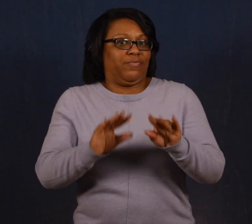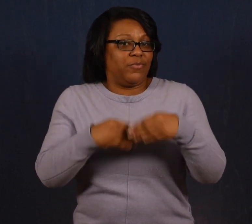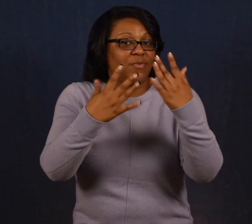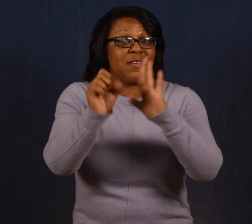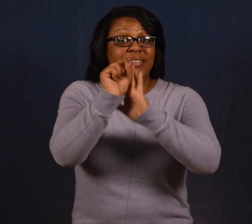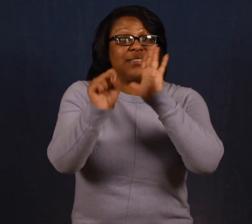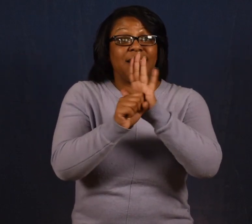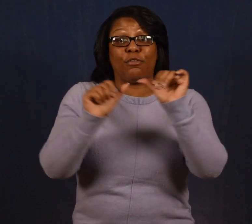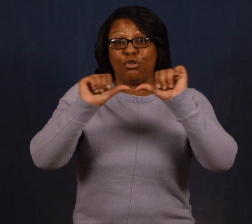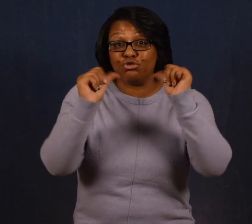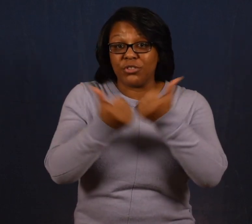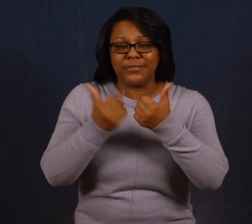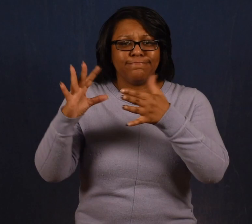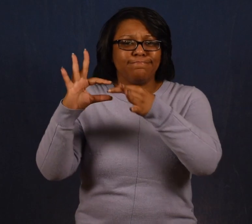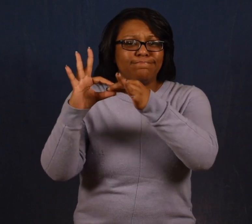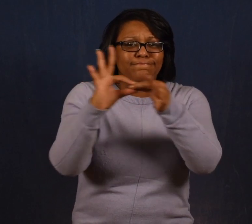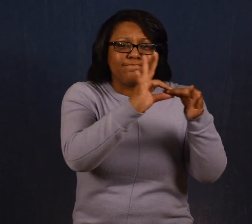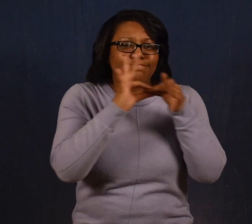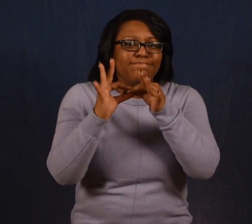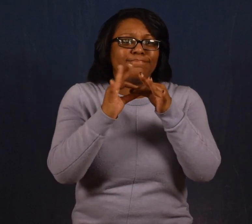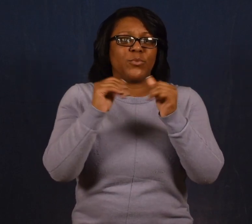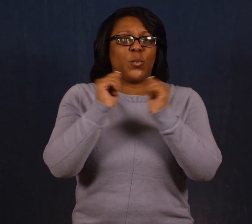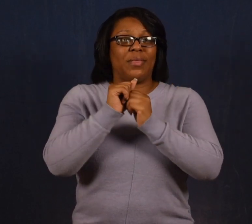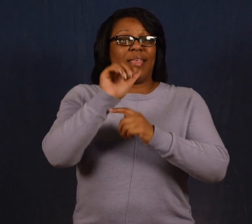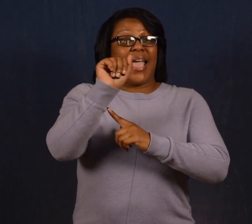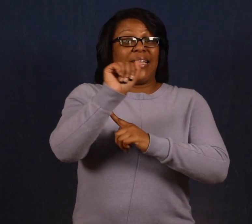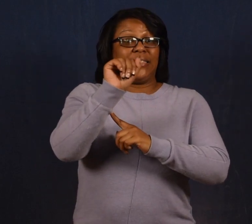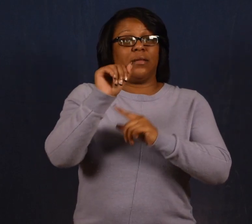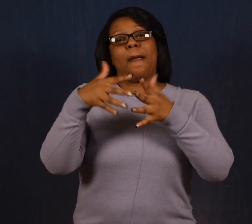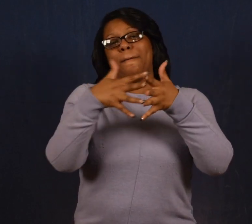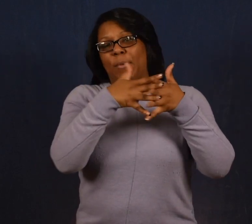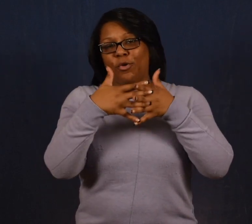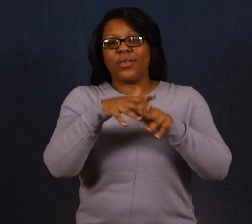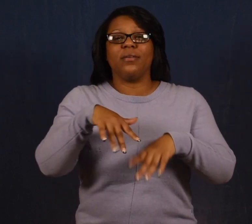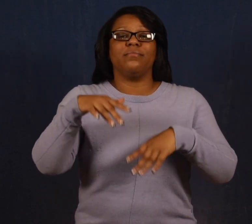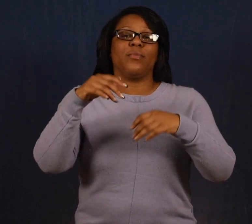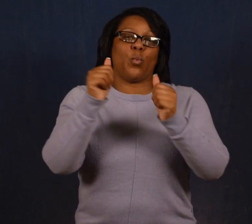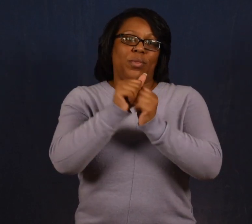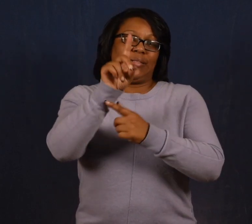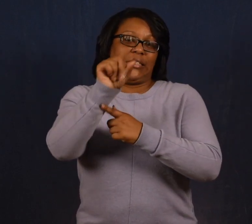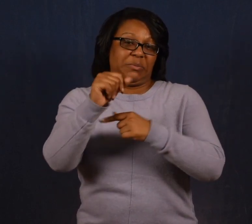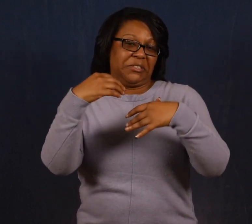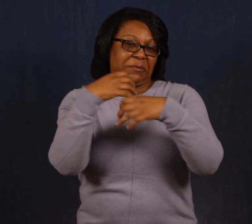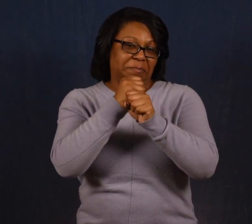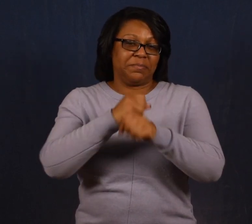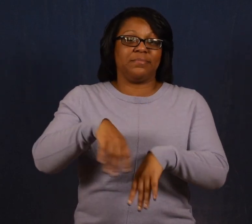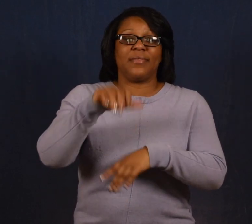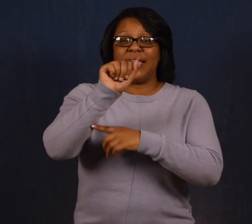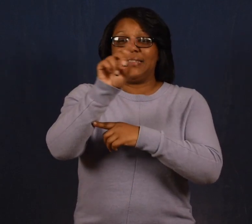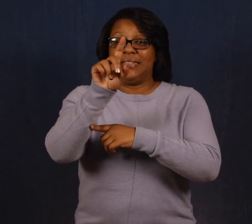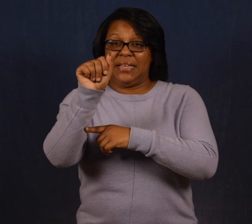and Executive Order 19-14, which provides state agency coordination of the